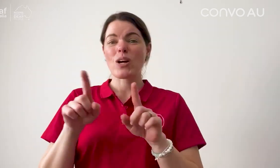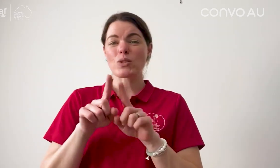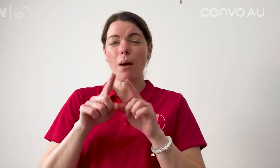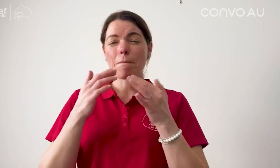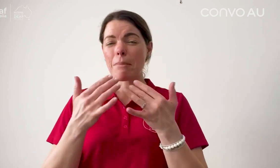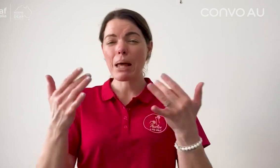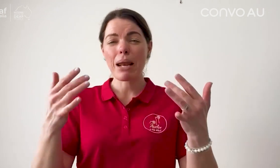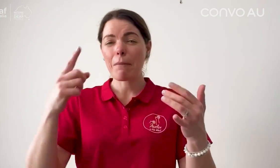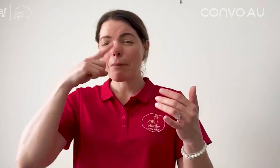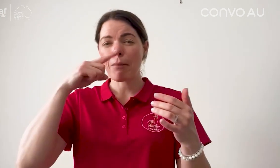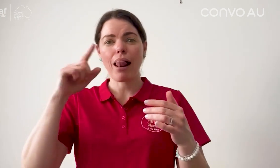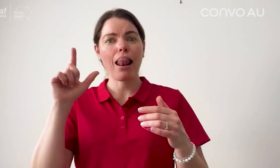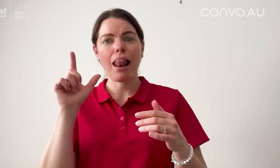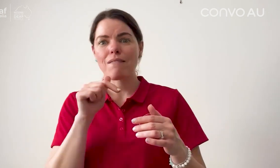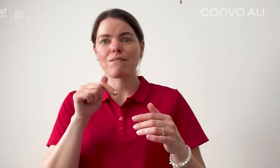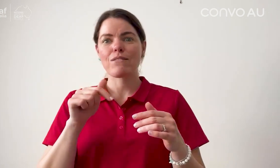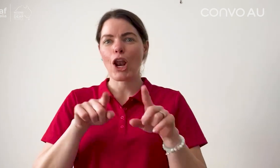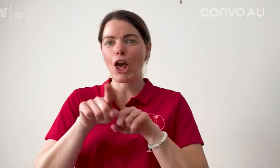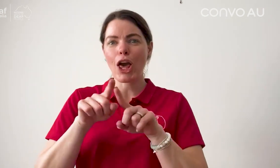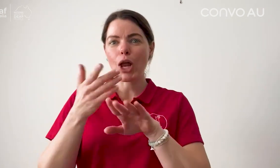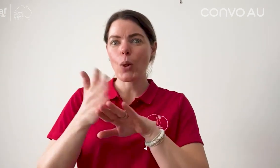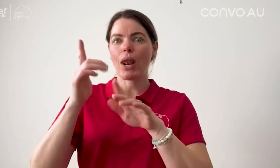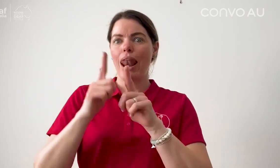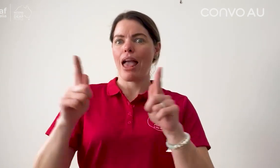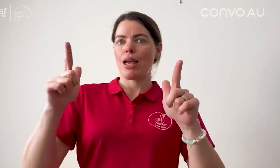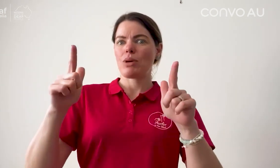Many people love to learn a new language.